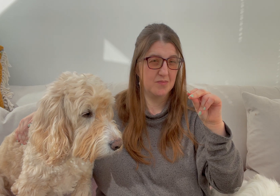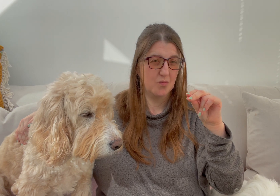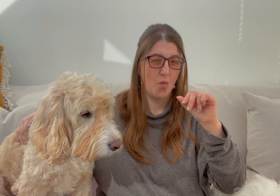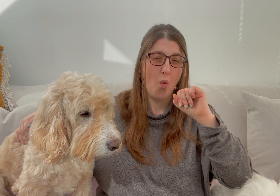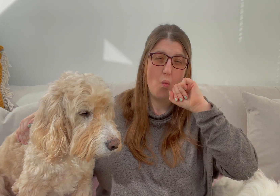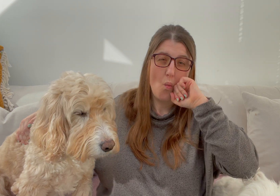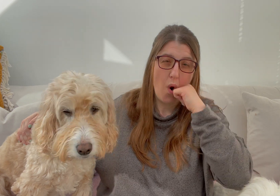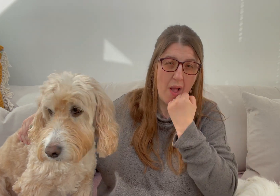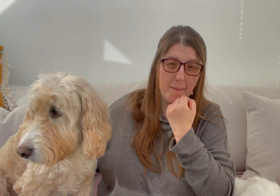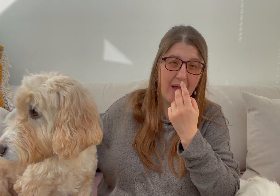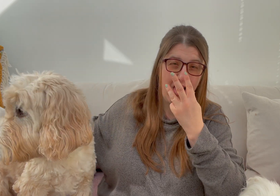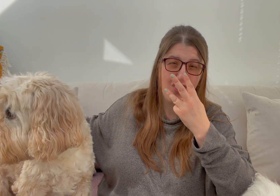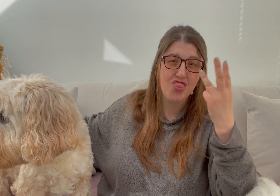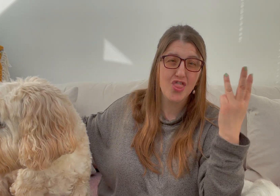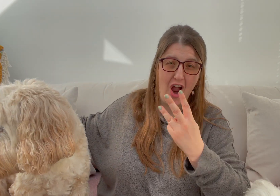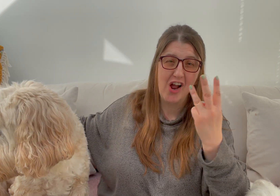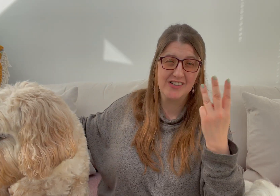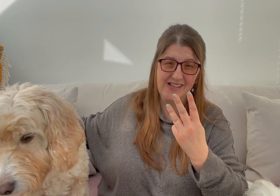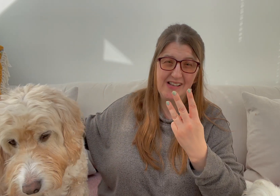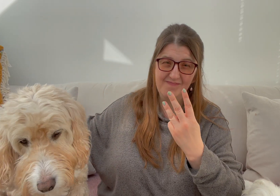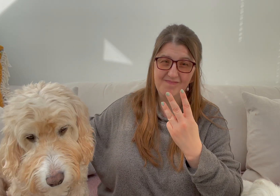will be 13,